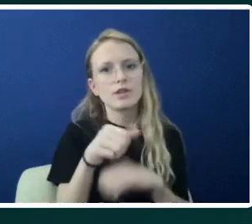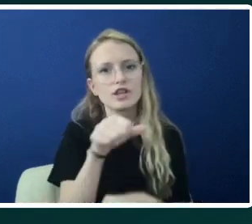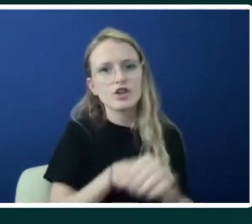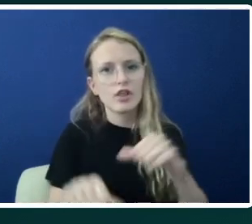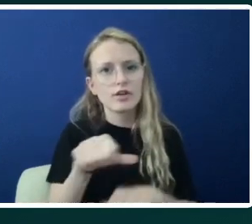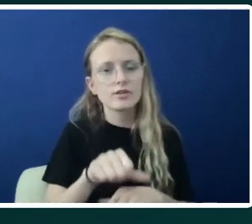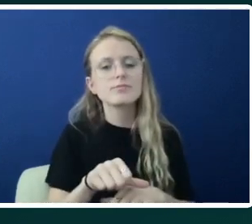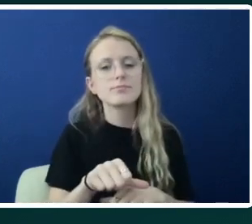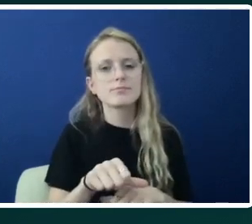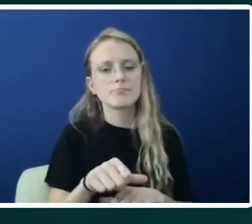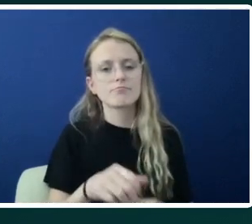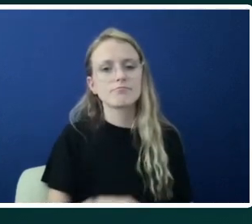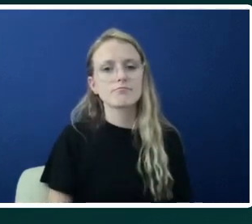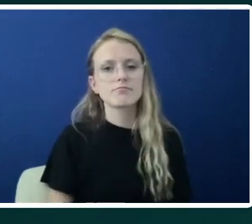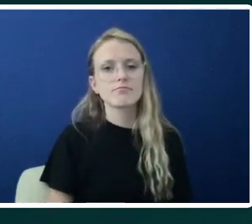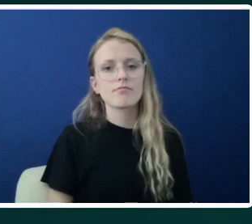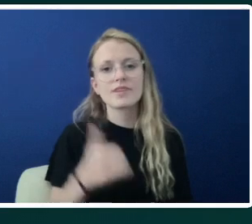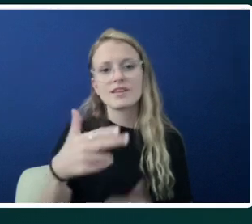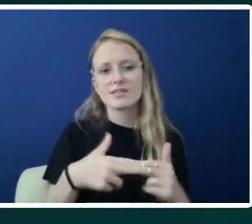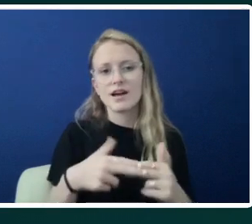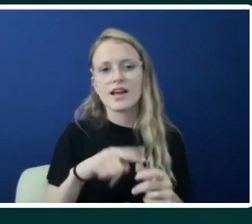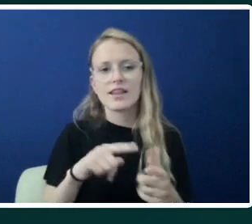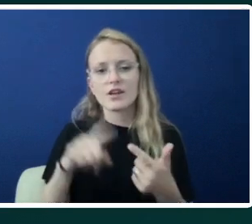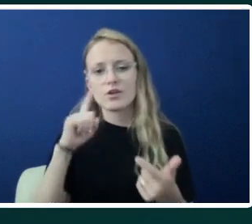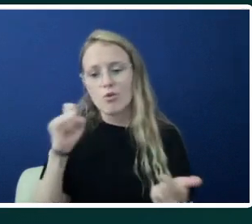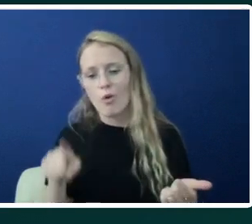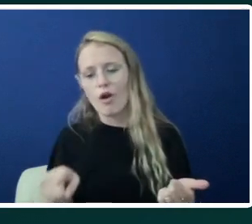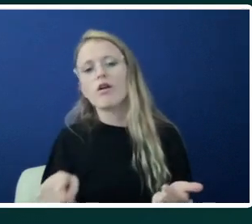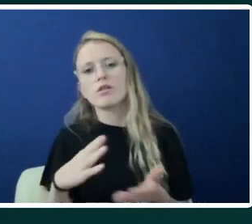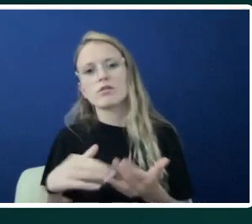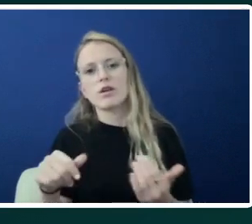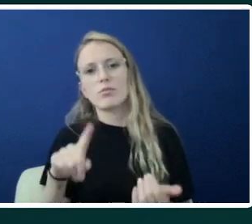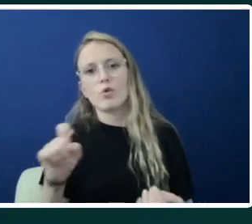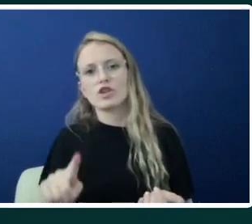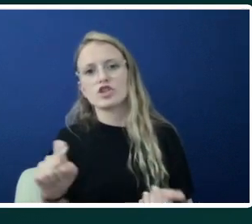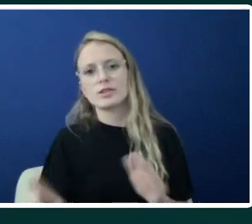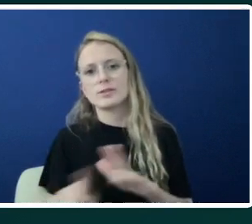slide. And then I see we've got a few questions that we can address in the next few minutes.